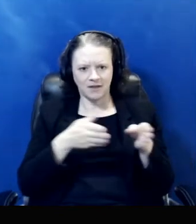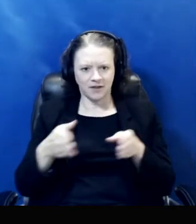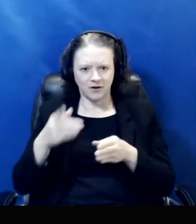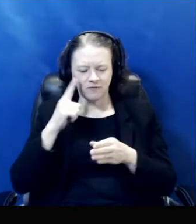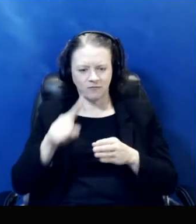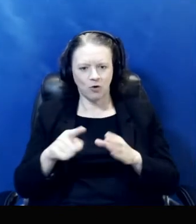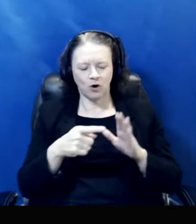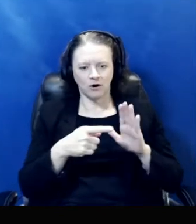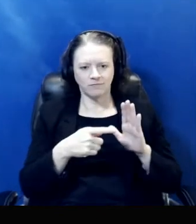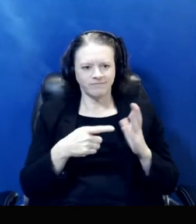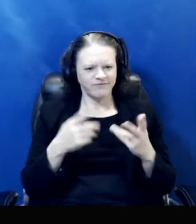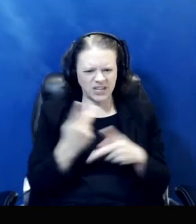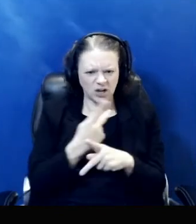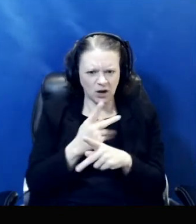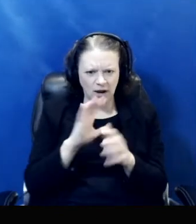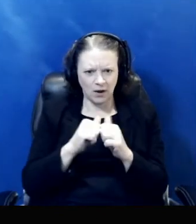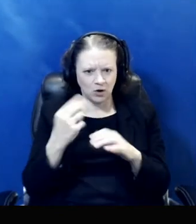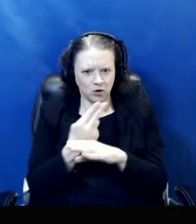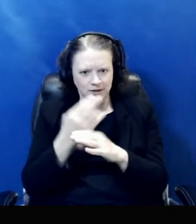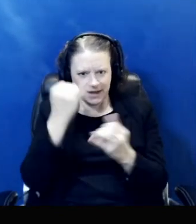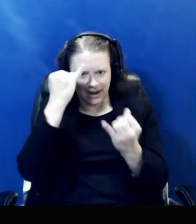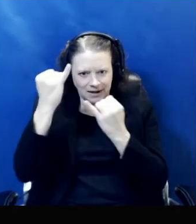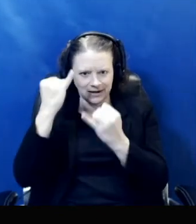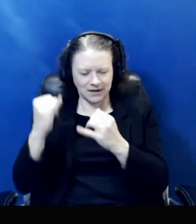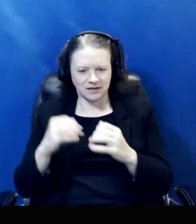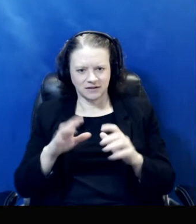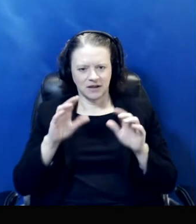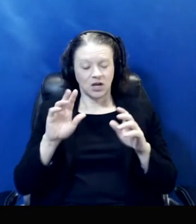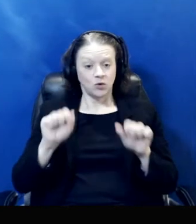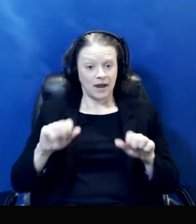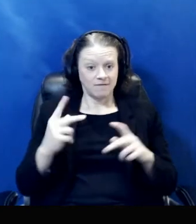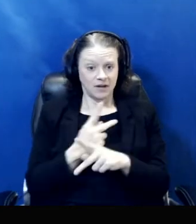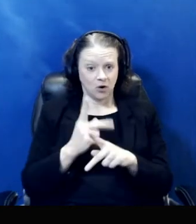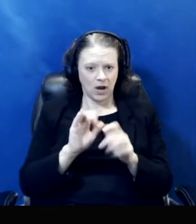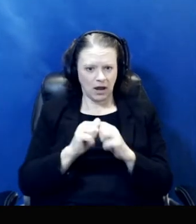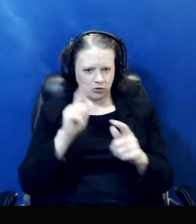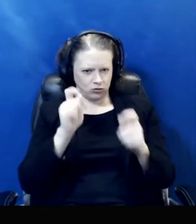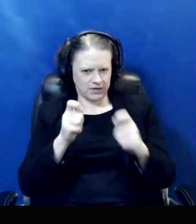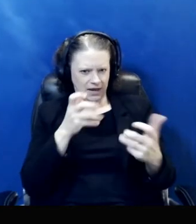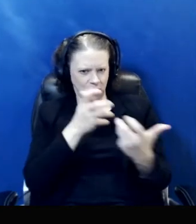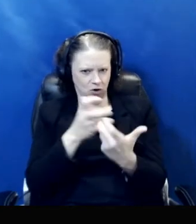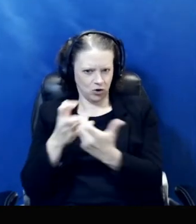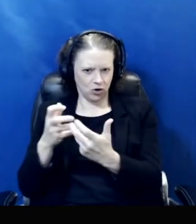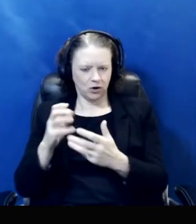can be tailored to meet the needs of your specific game. You can see in the example here,